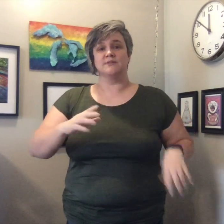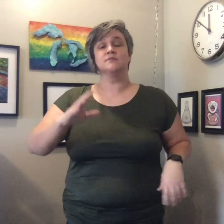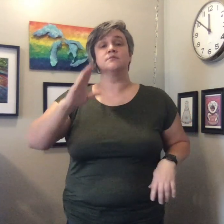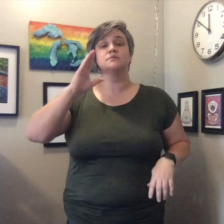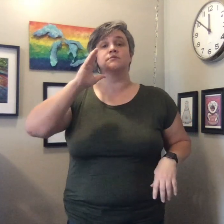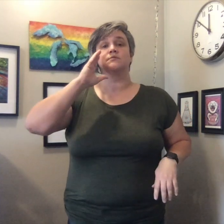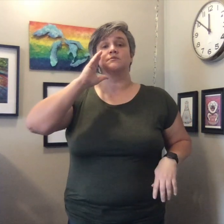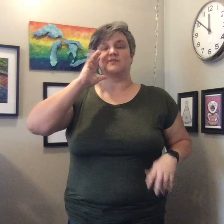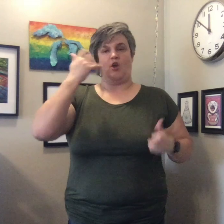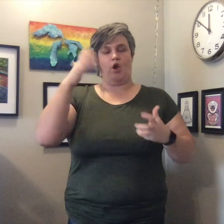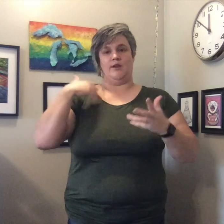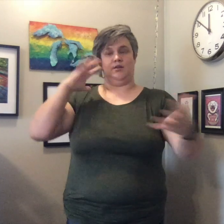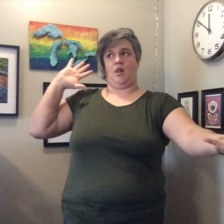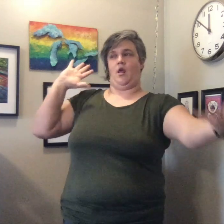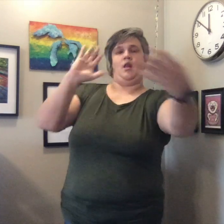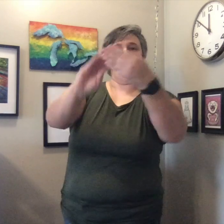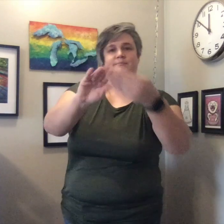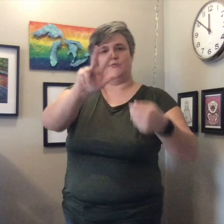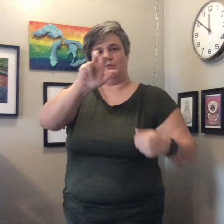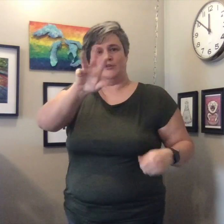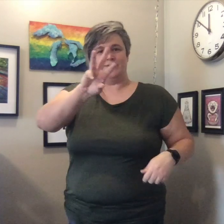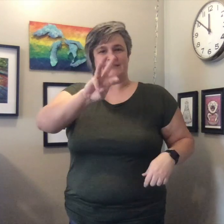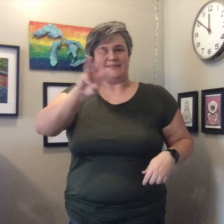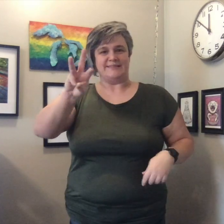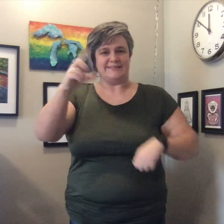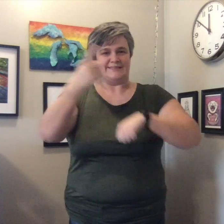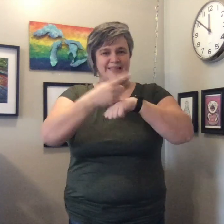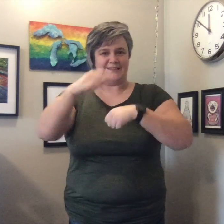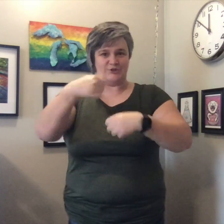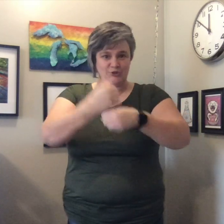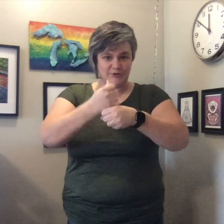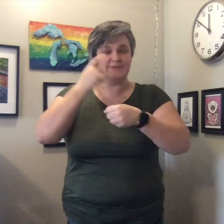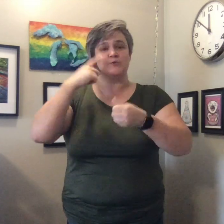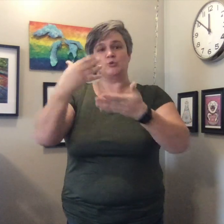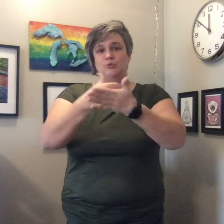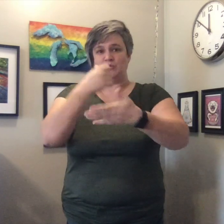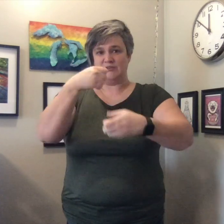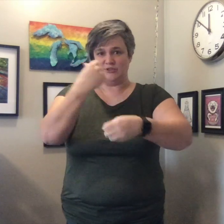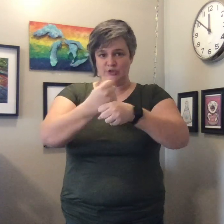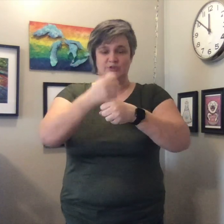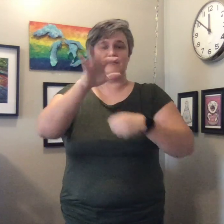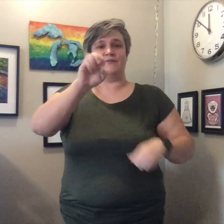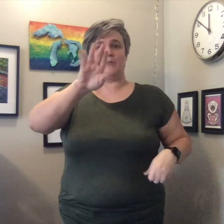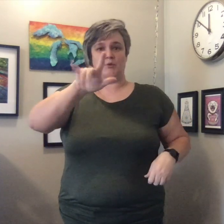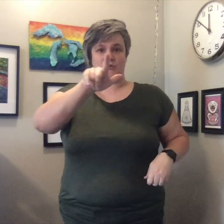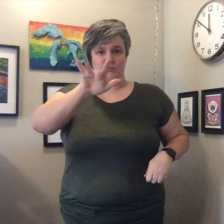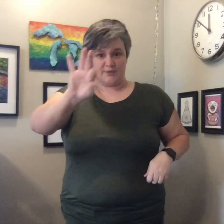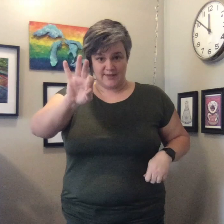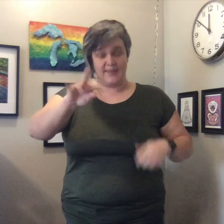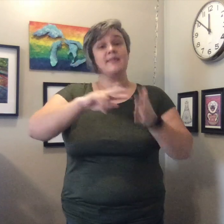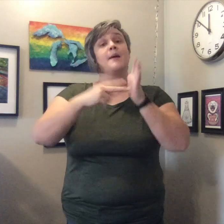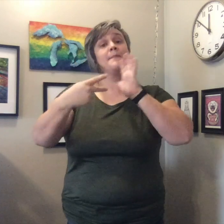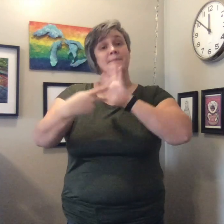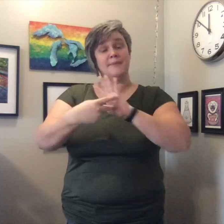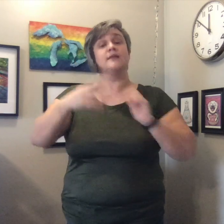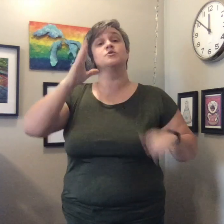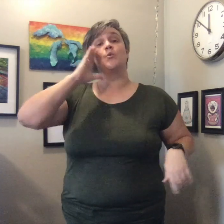I added up all the days, the 366 days for this year including February 29th, and divided it out.